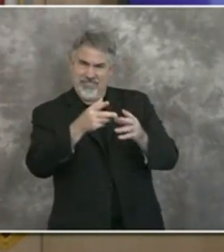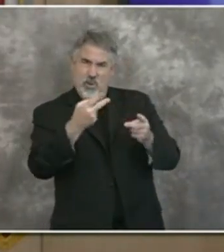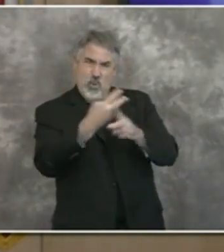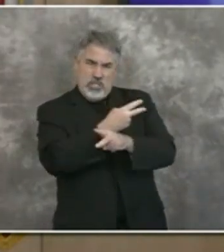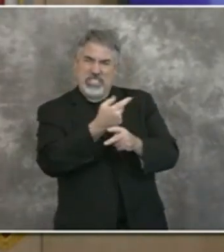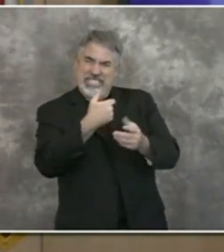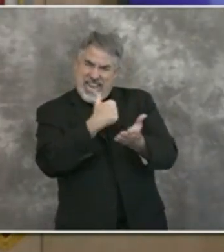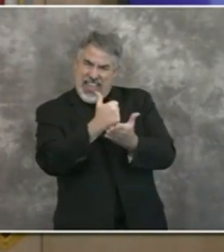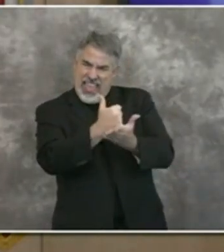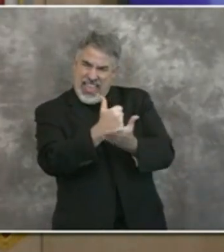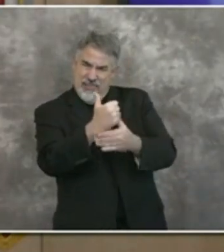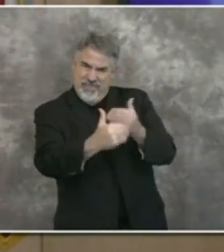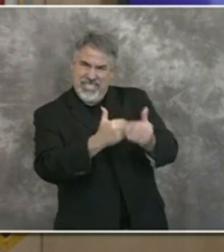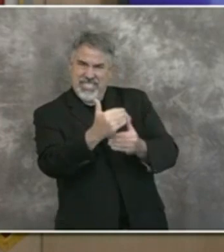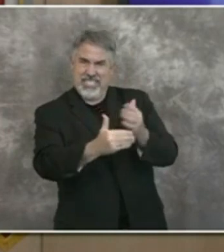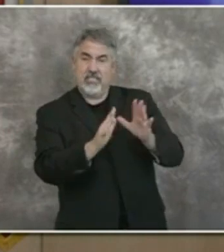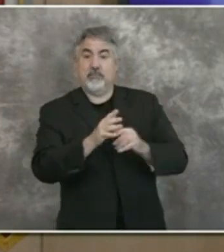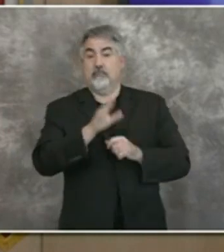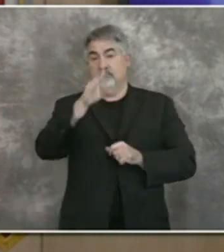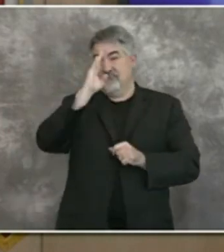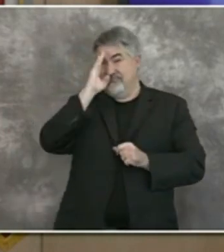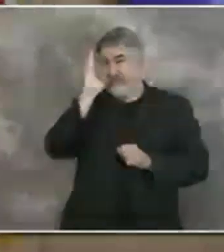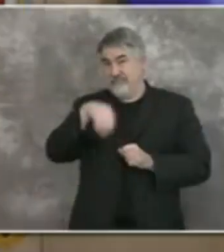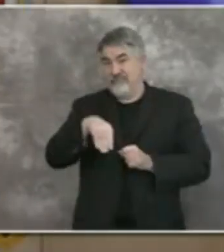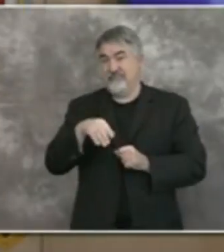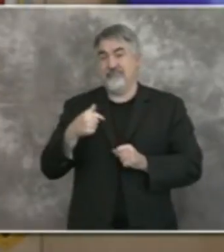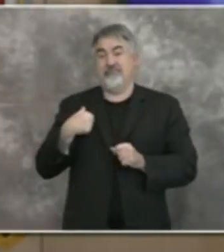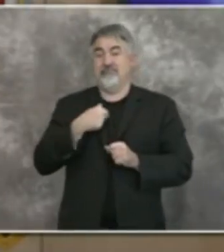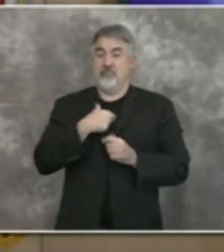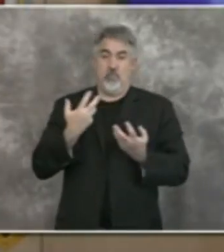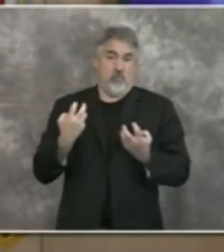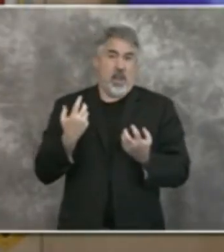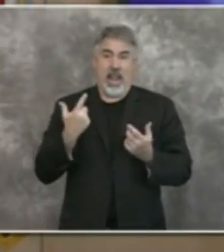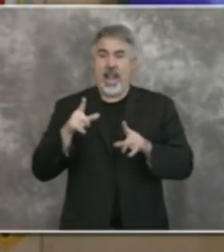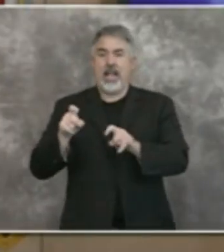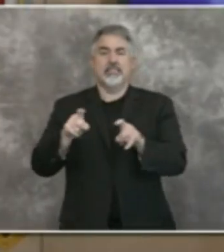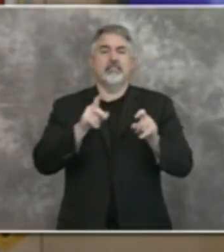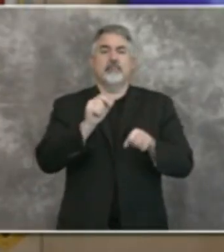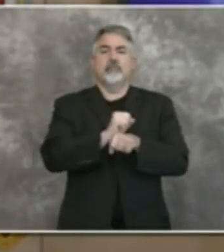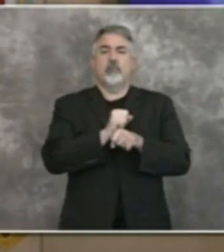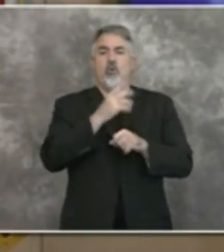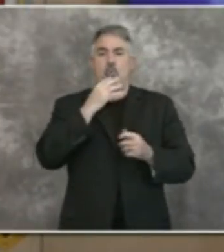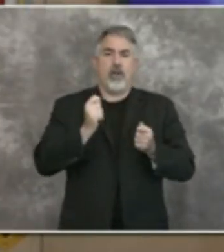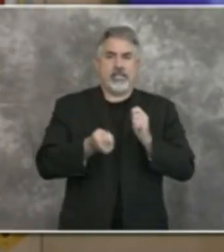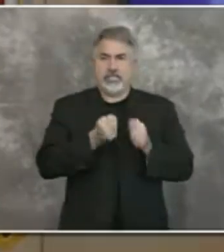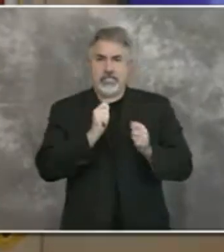TRYING TO MOVE FORWARD AS ONE REGION. AS BEST WE CAN IT'S ALSO IMPORTANT TO NOTE THAT THE VITAL IMPORTANCE OF THE